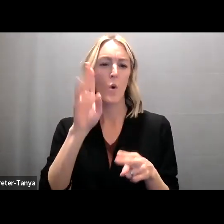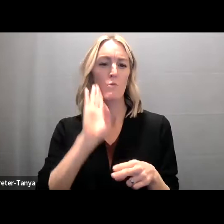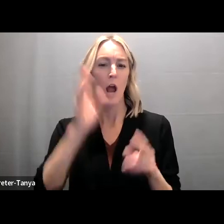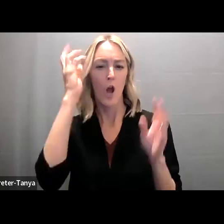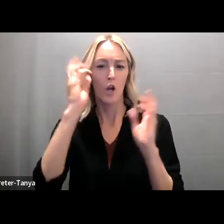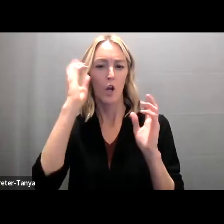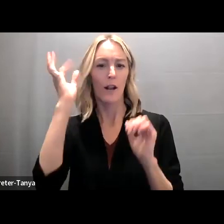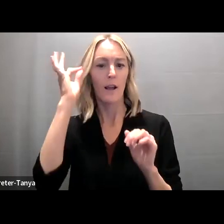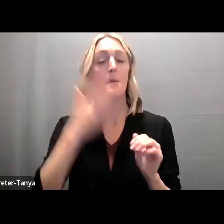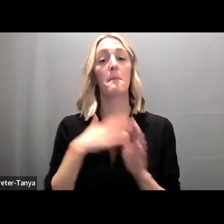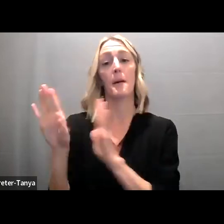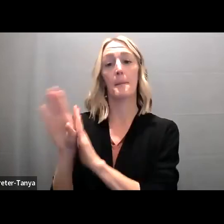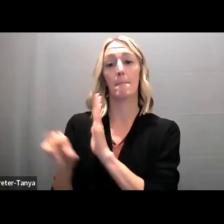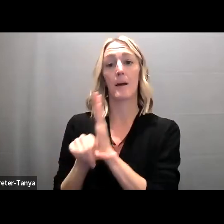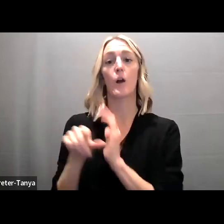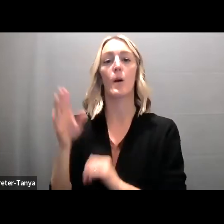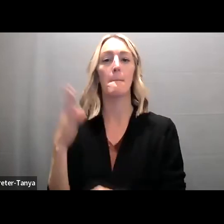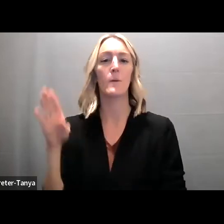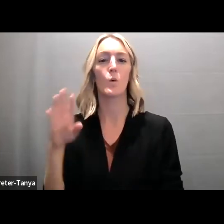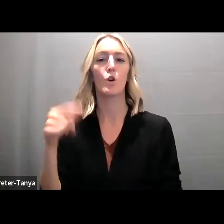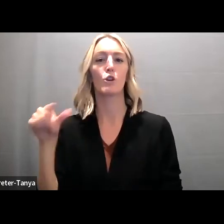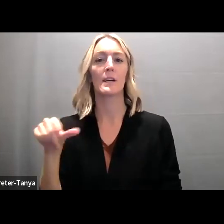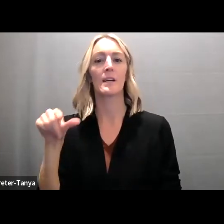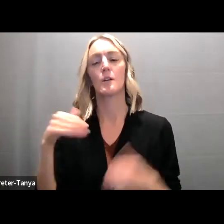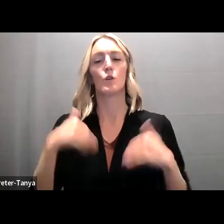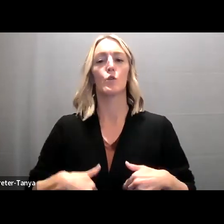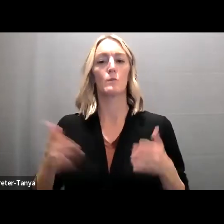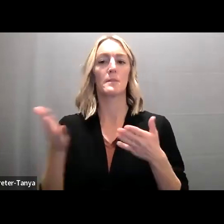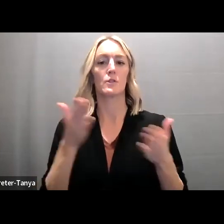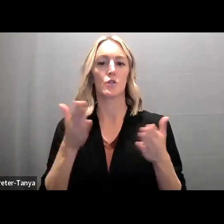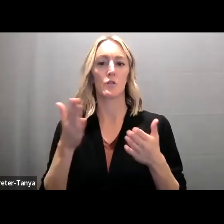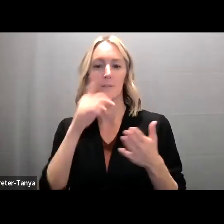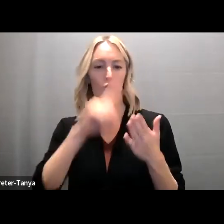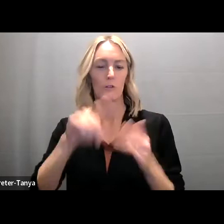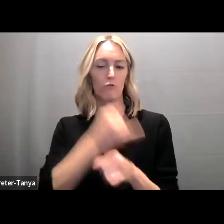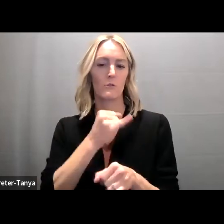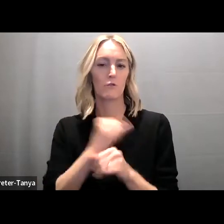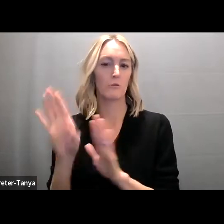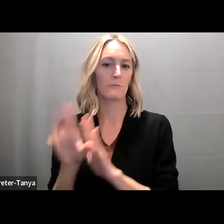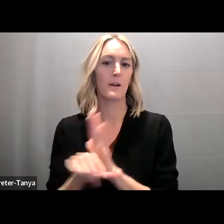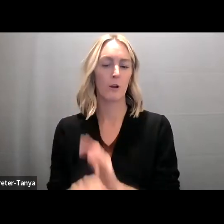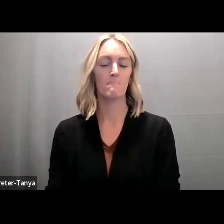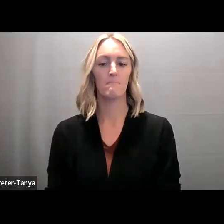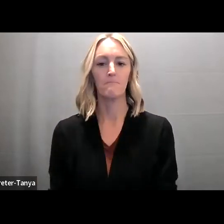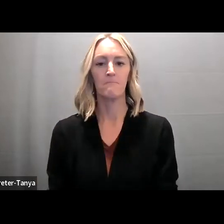And my background is a kind of blue green human service research institute background.